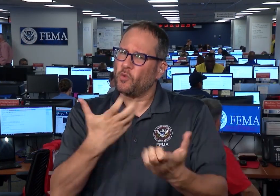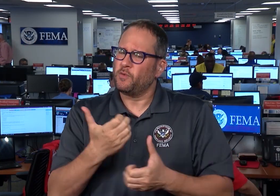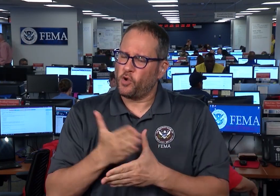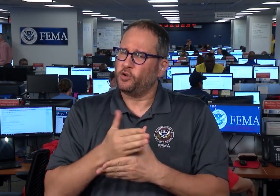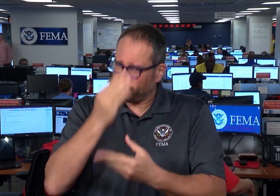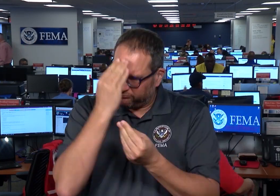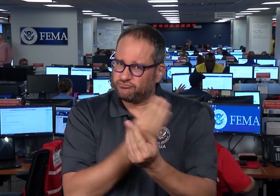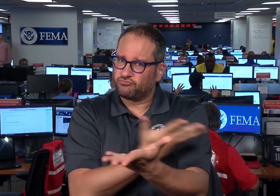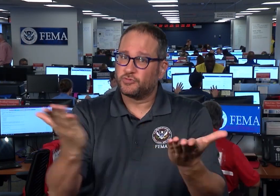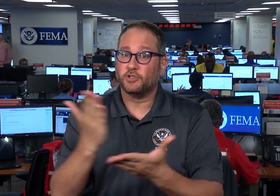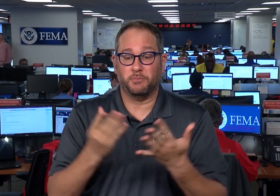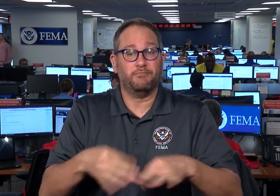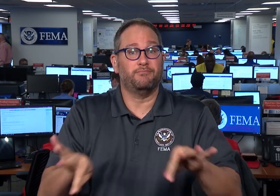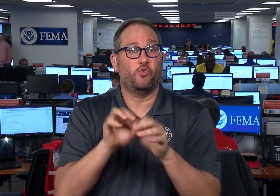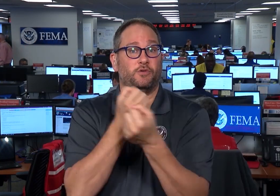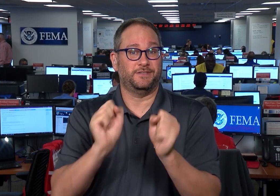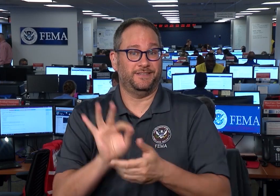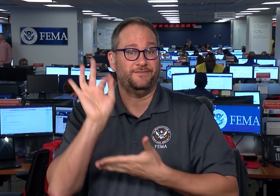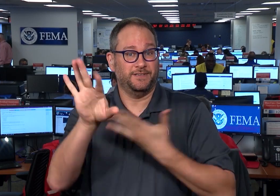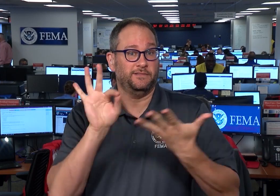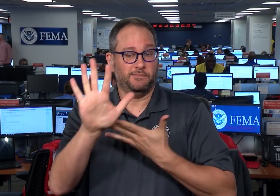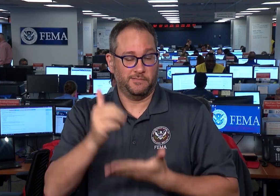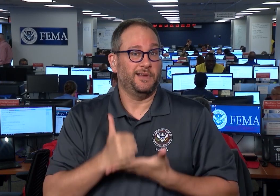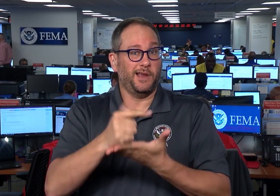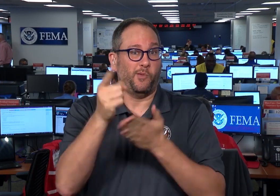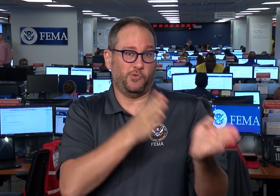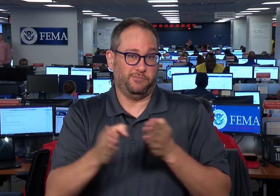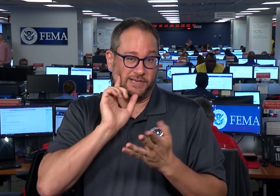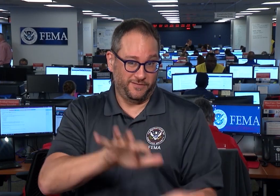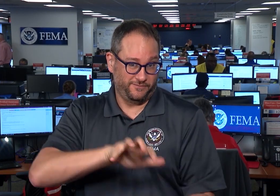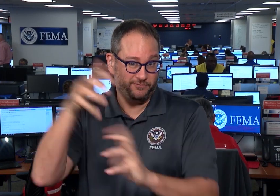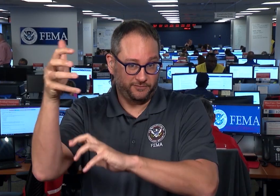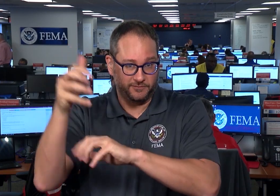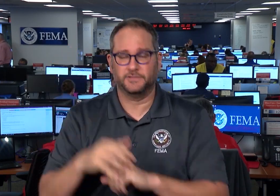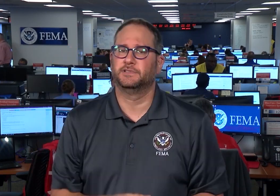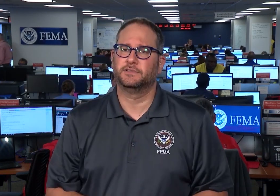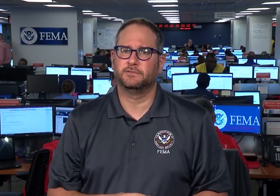We want to share some important safety tips with you to help you prepare for the disaster.